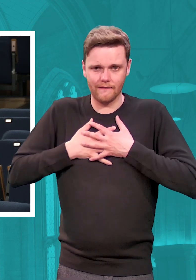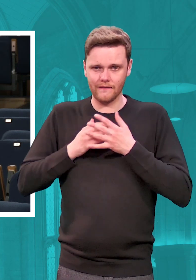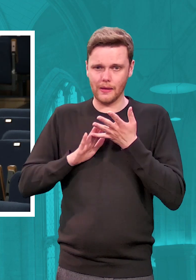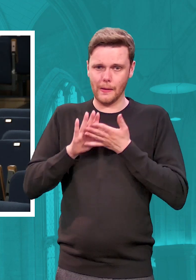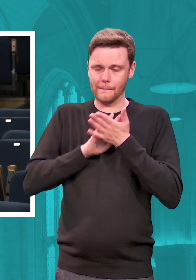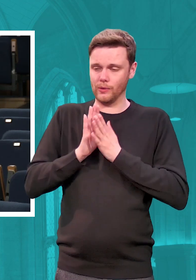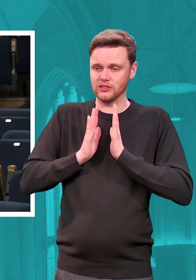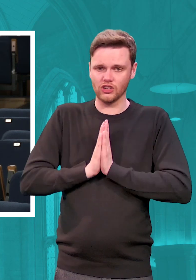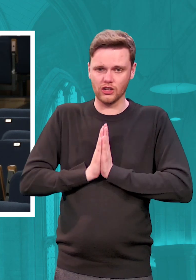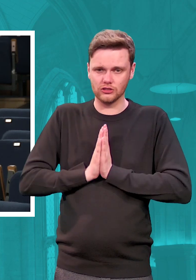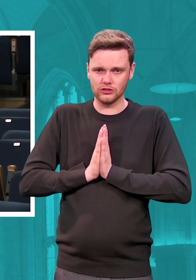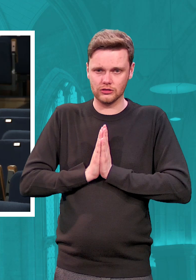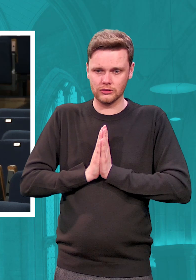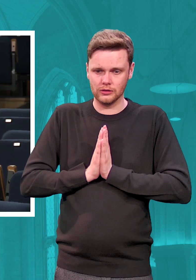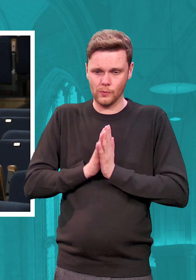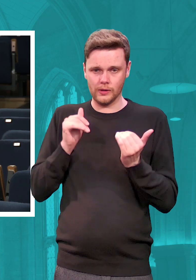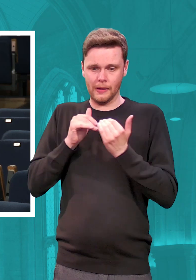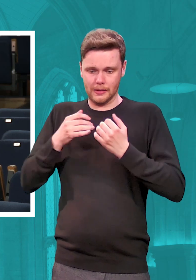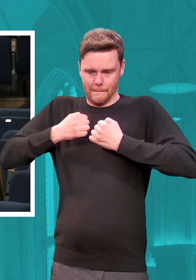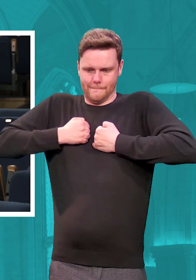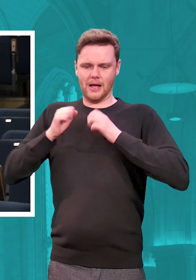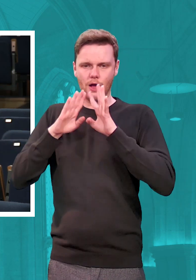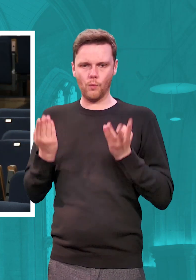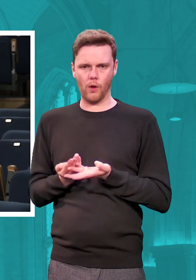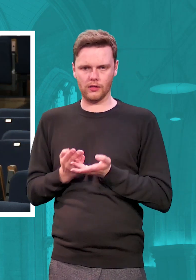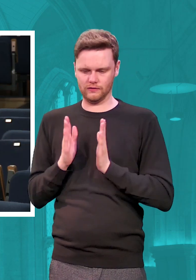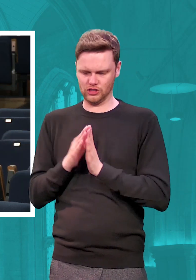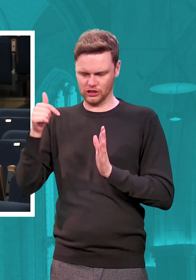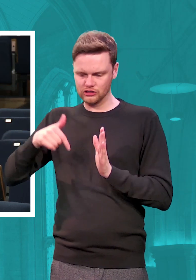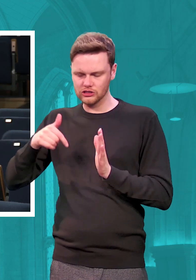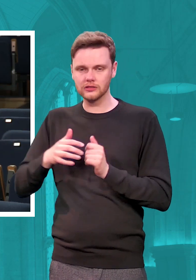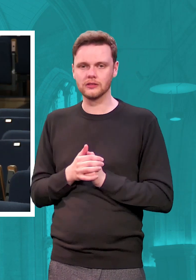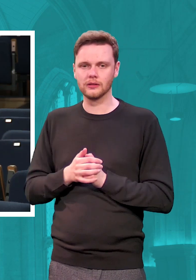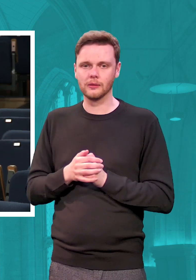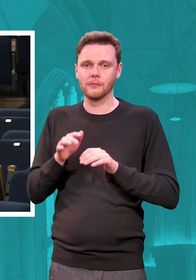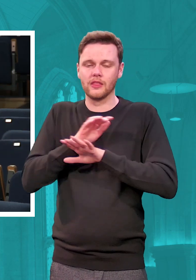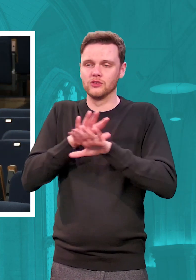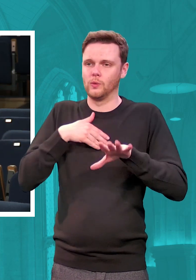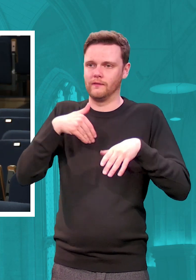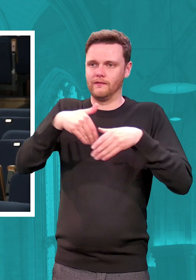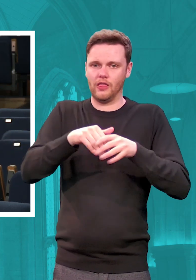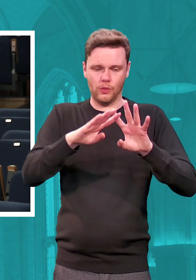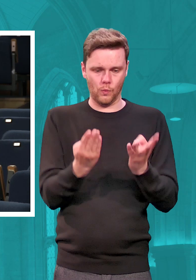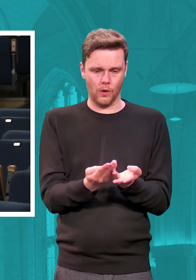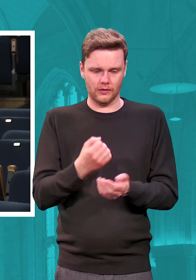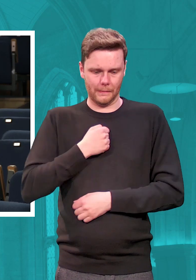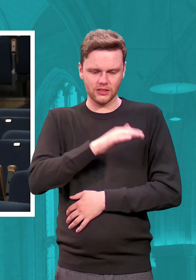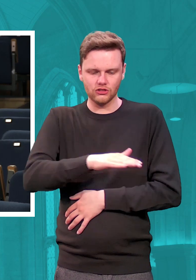which fit my world of church, but they don't fit the world of my children or their children.